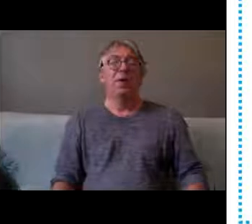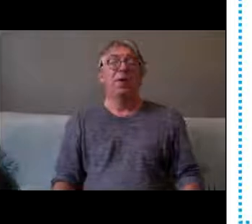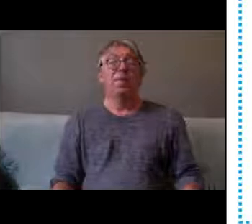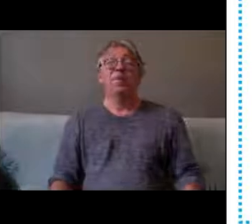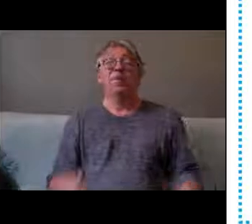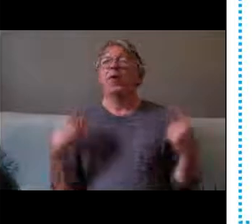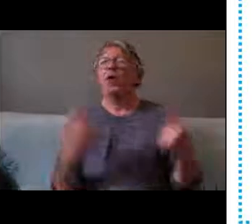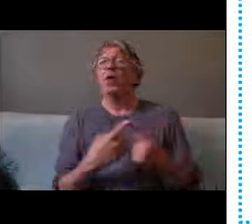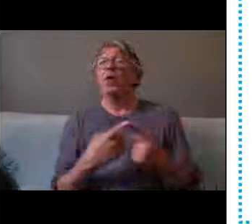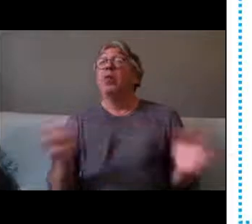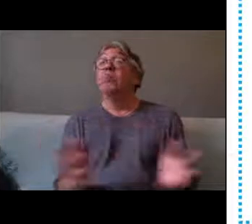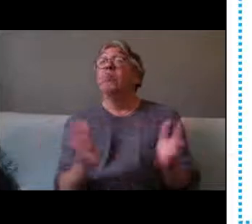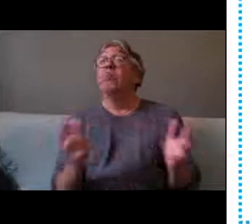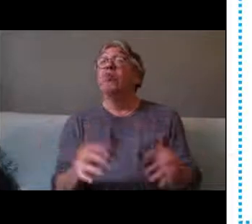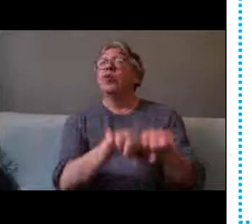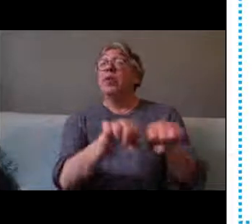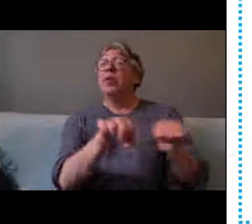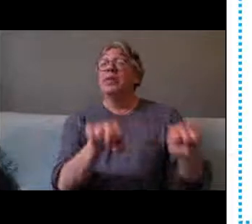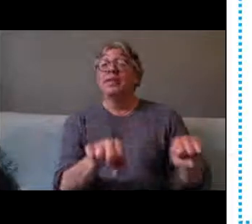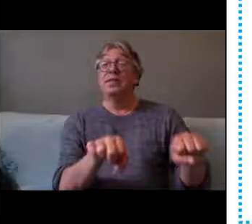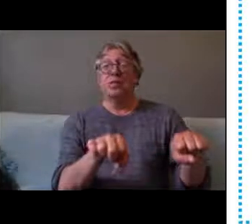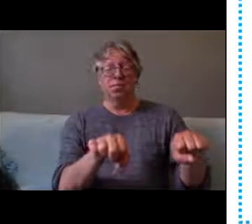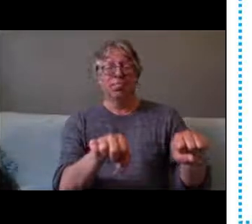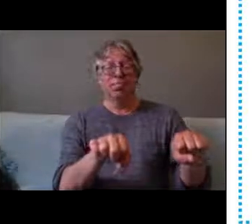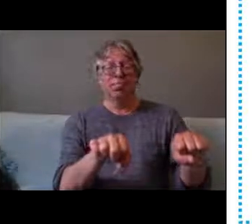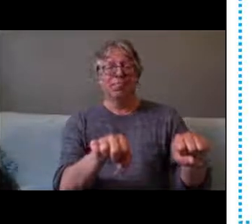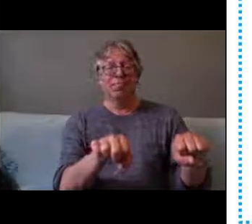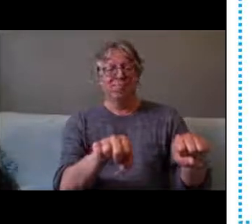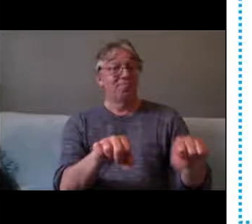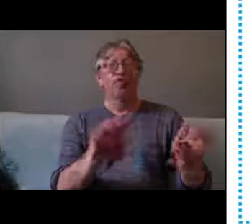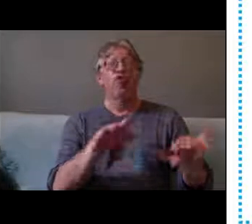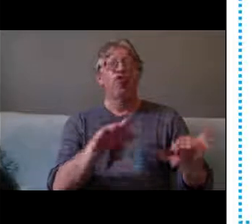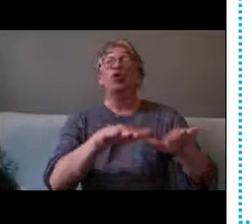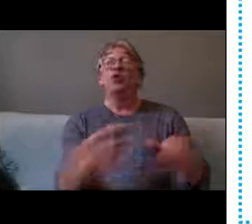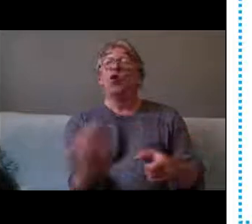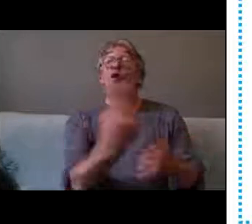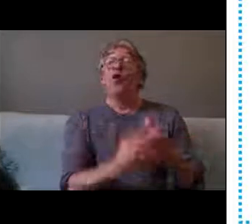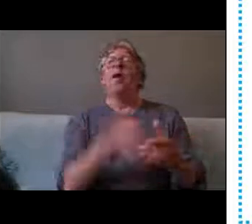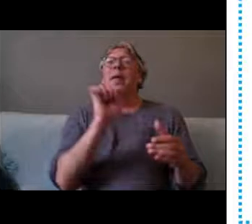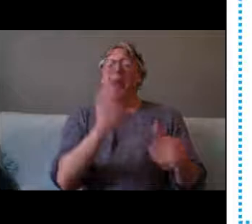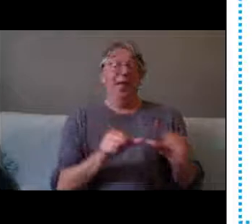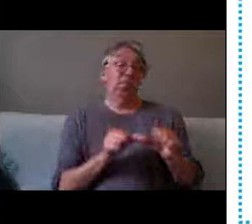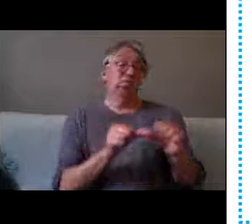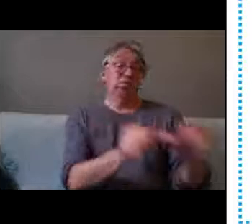We ask teachers about their needs. We support them, tell them about their entitlements and rights.